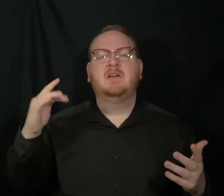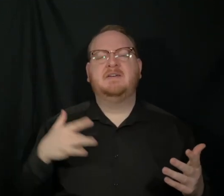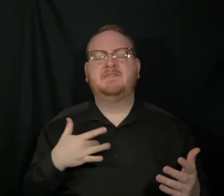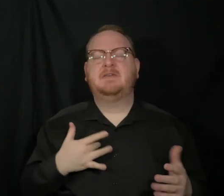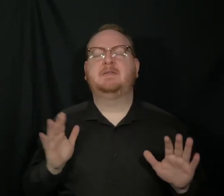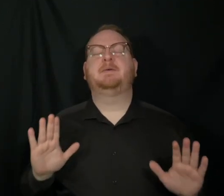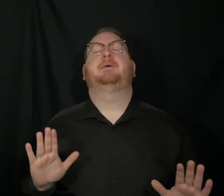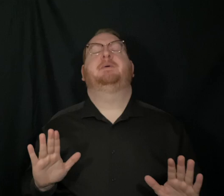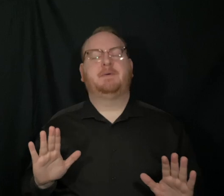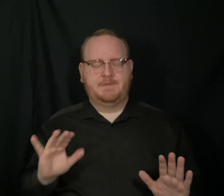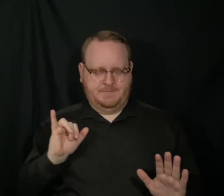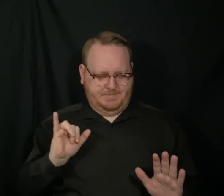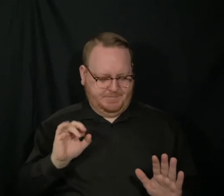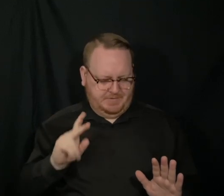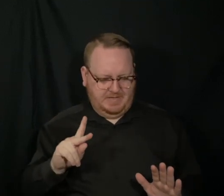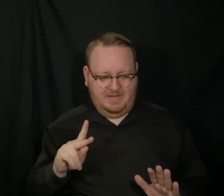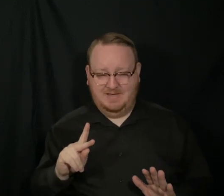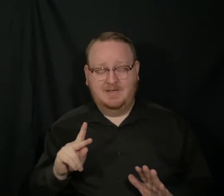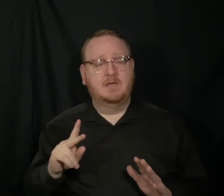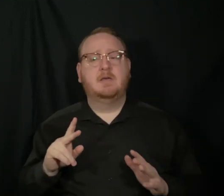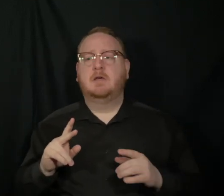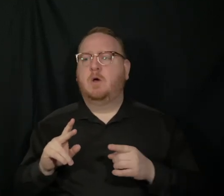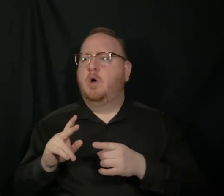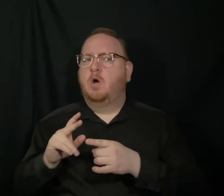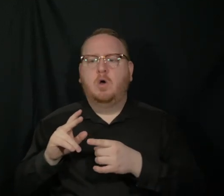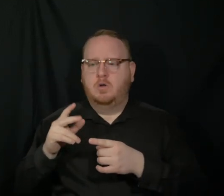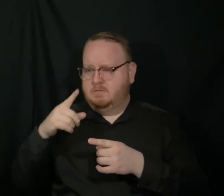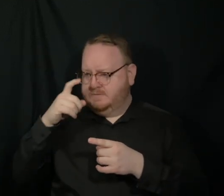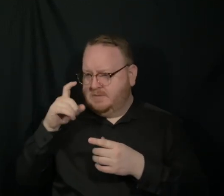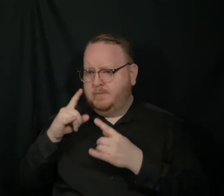remember at that moment, I was like, okay, she was set to go